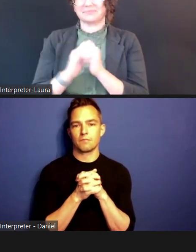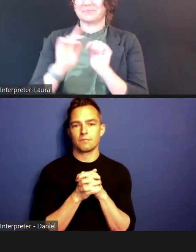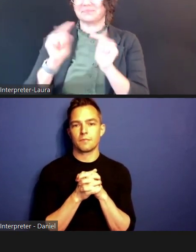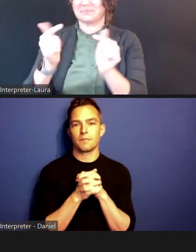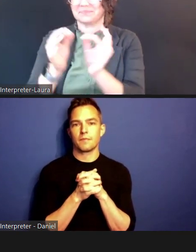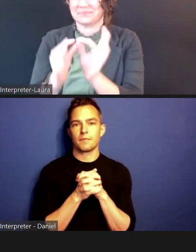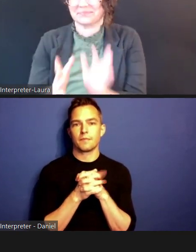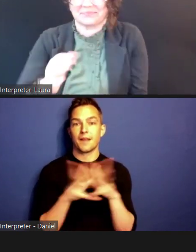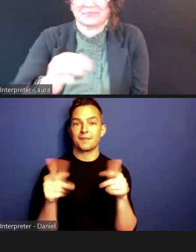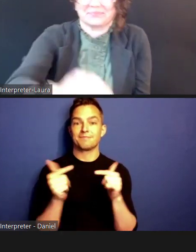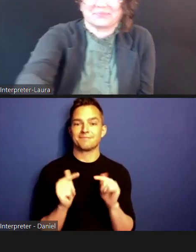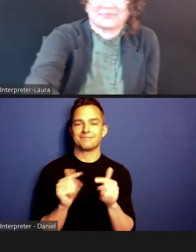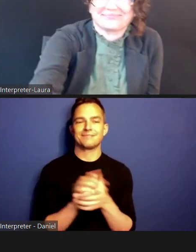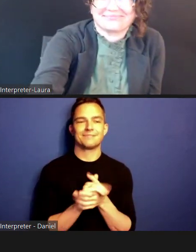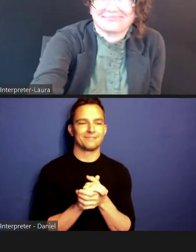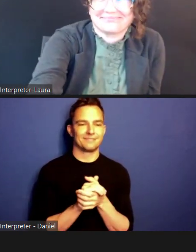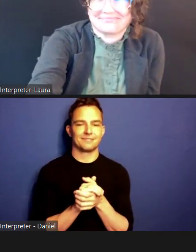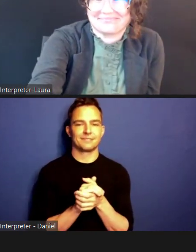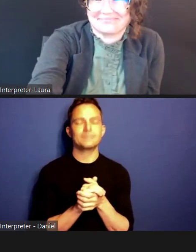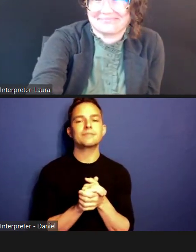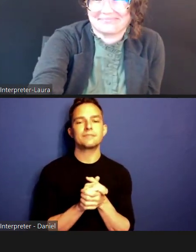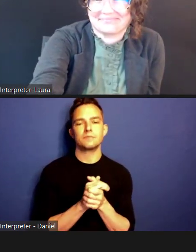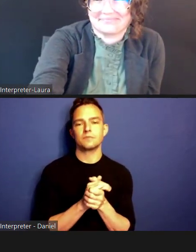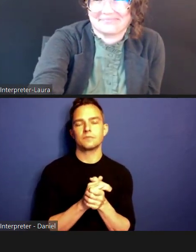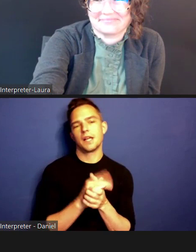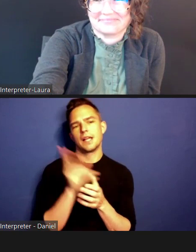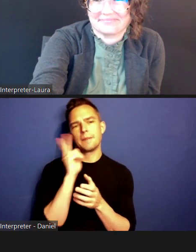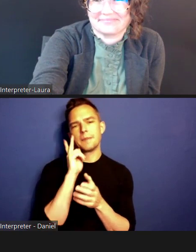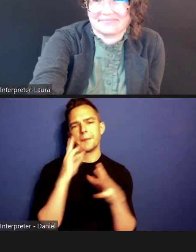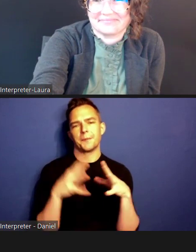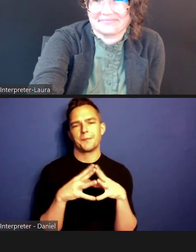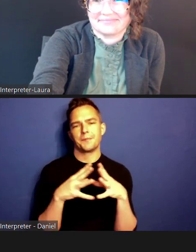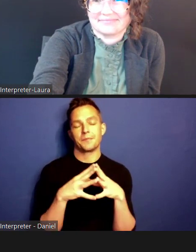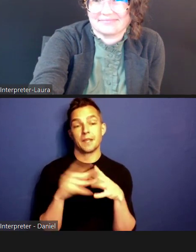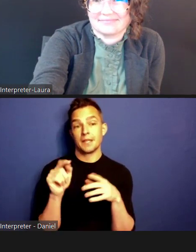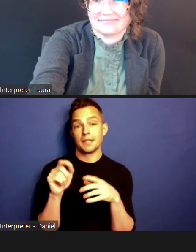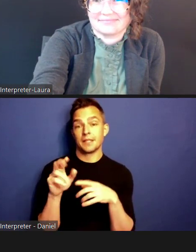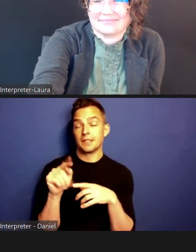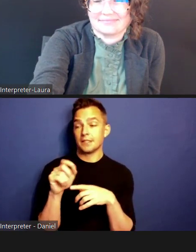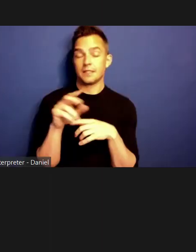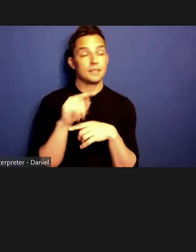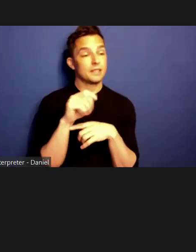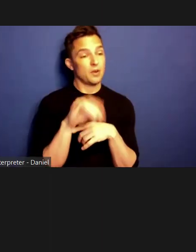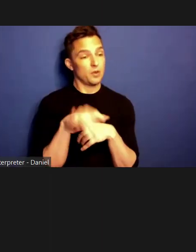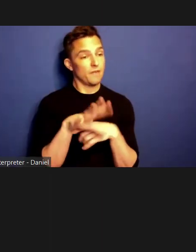Let's see. Terry, did you find a question you want to address here? Dr.